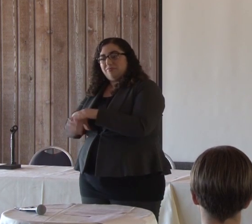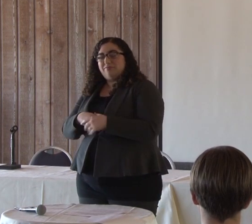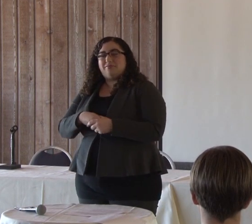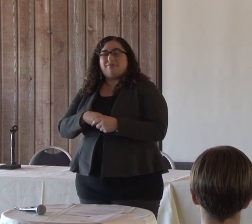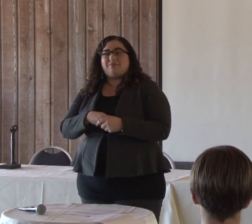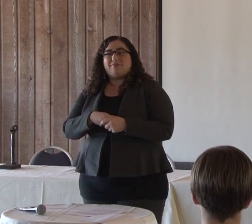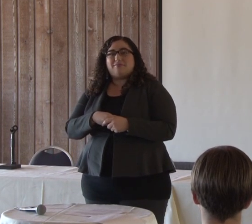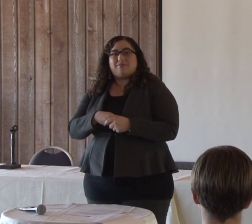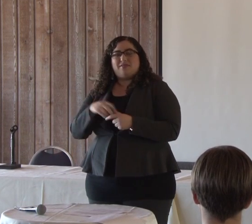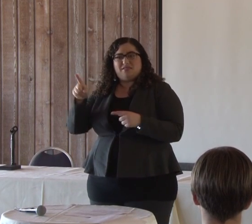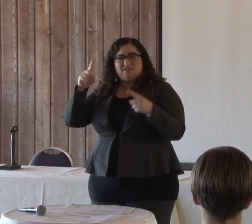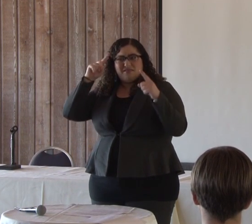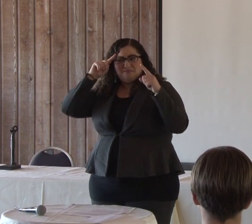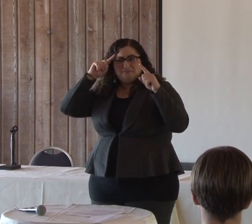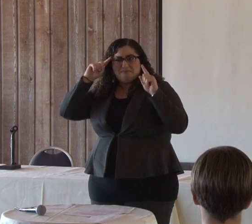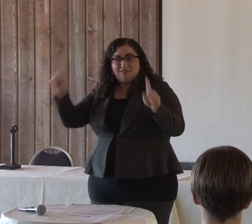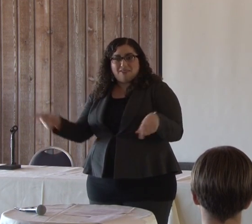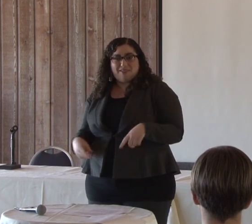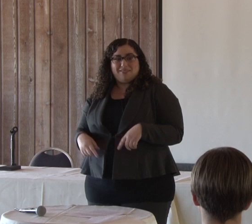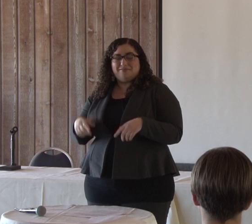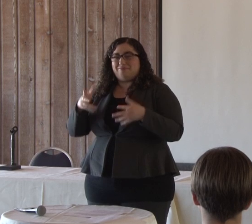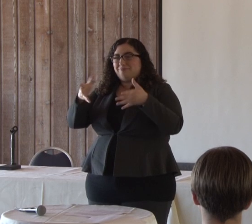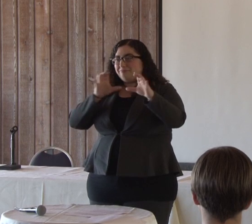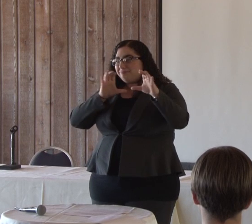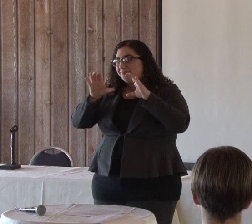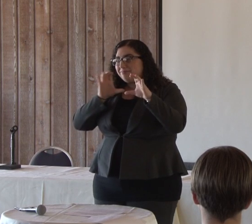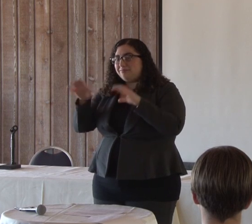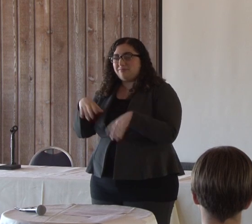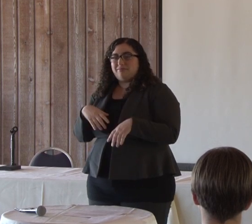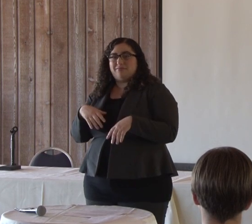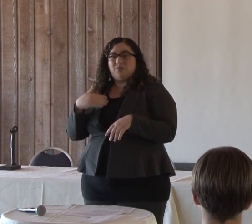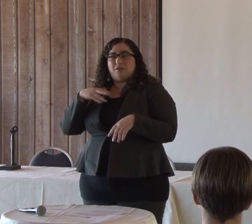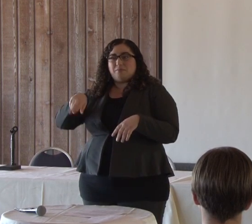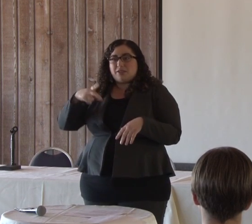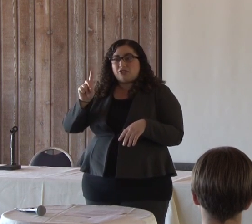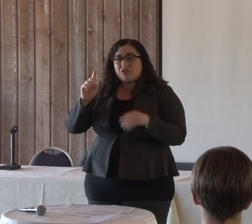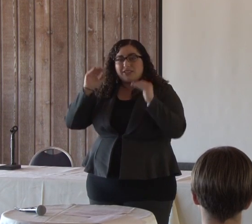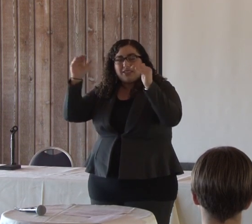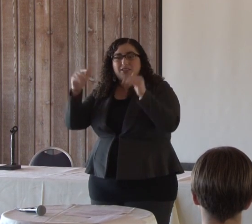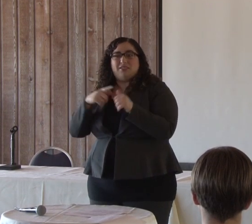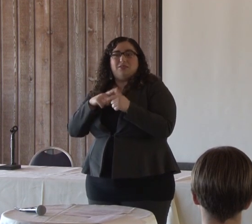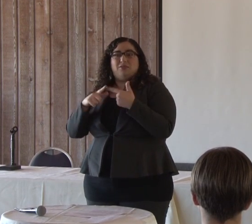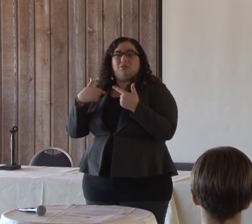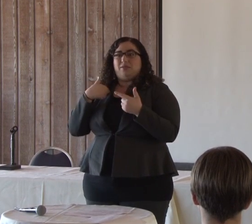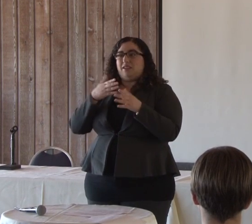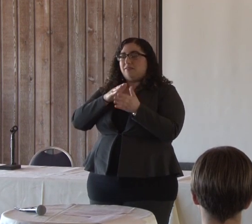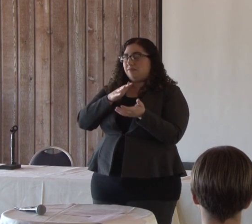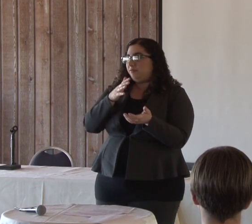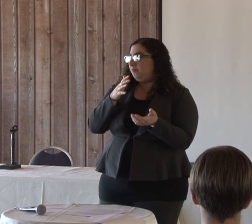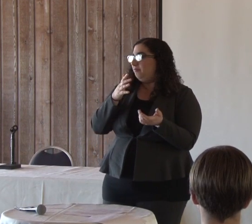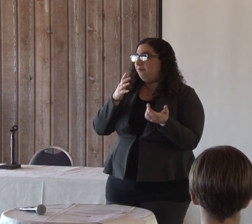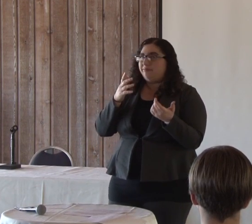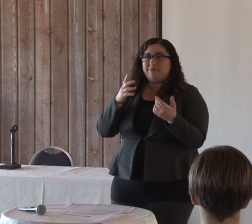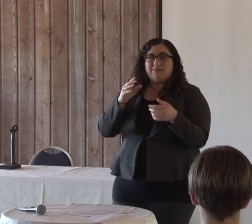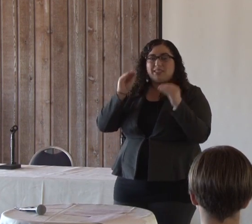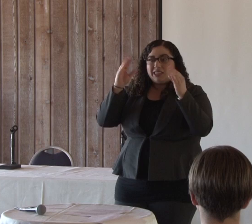Interpreting where someone can actually signs into their hands. And they are so intelligent they can communicate.